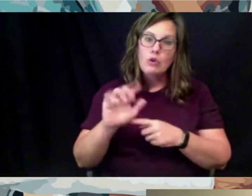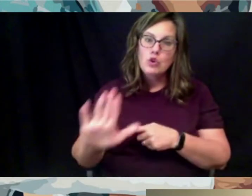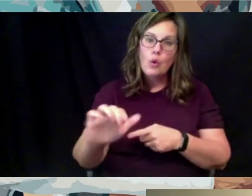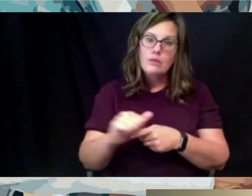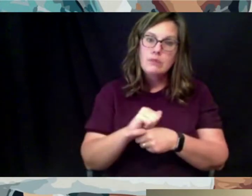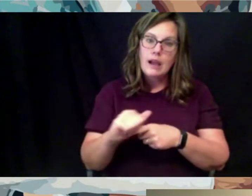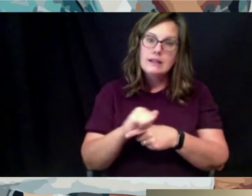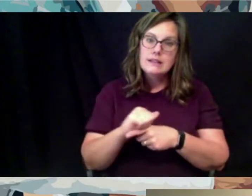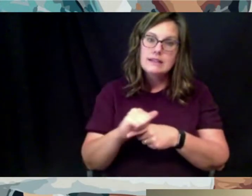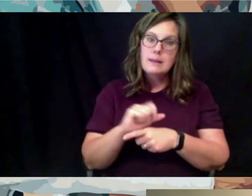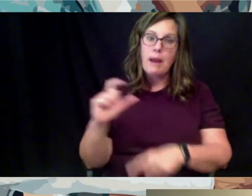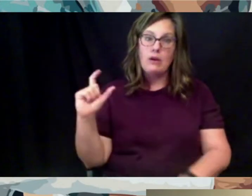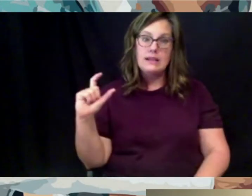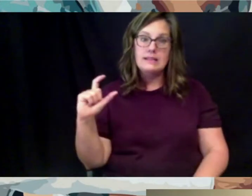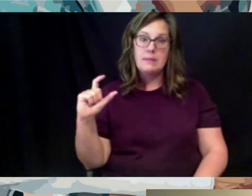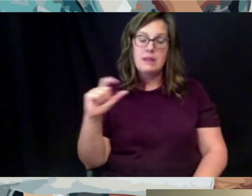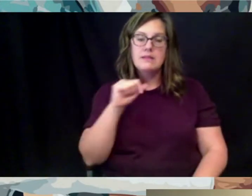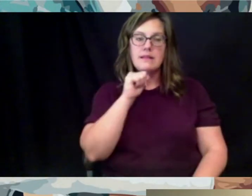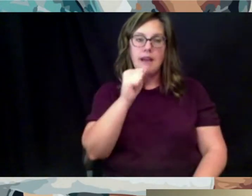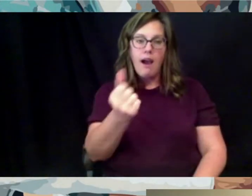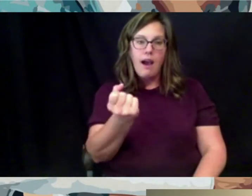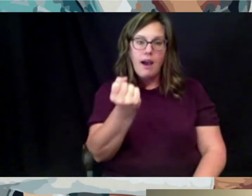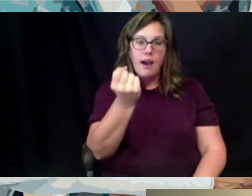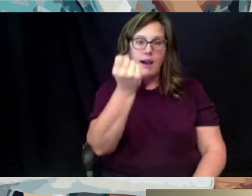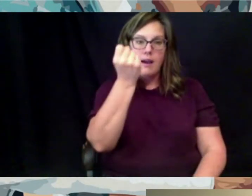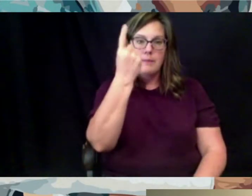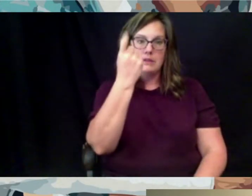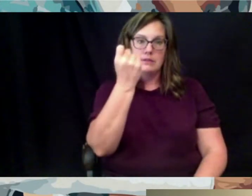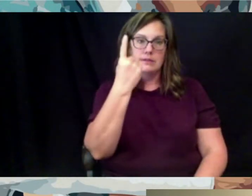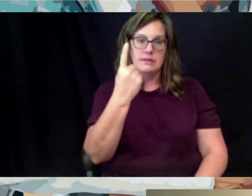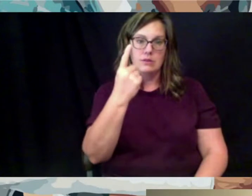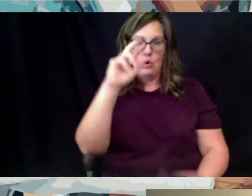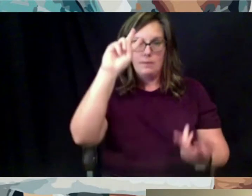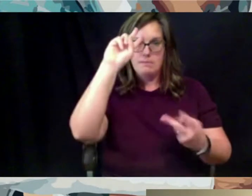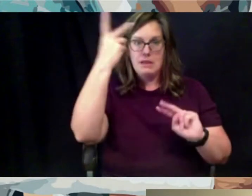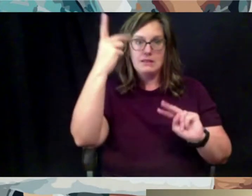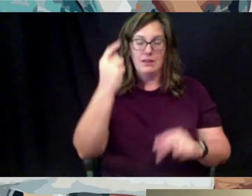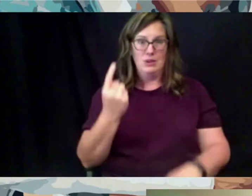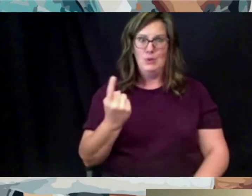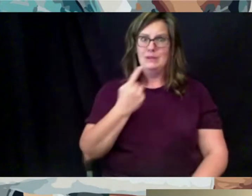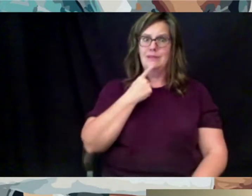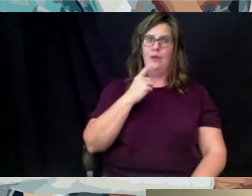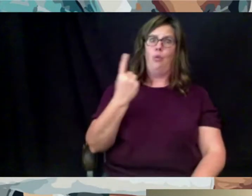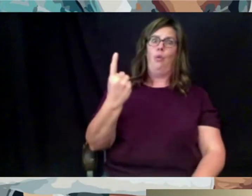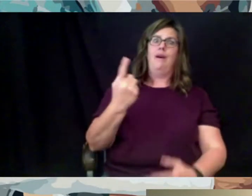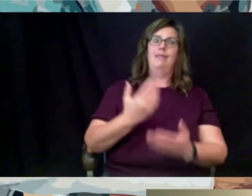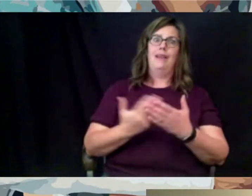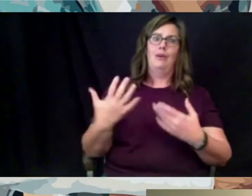commonly misunderstood oh boy you just said one thing uh that's you know that's not really fair